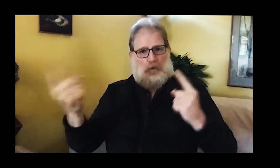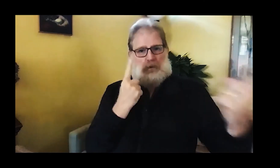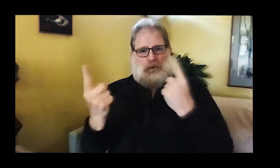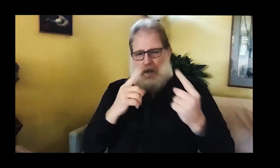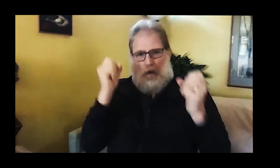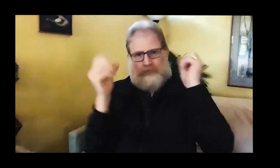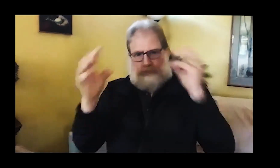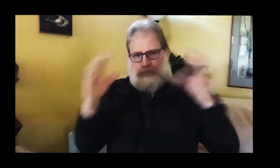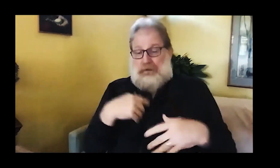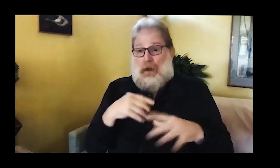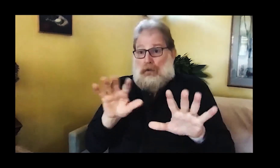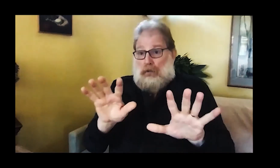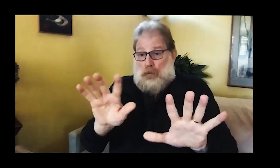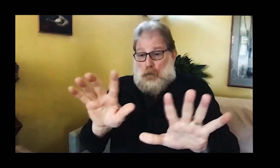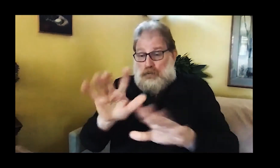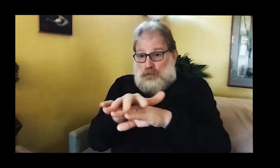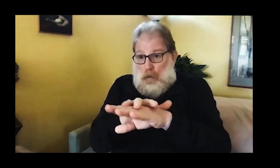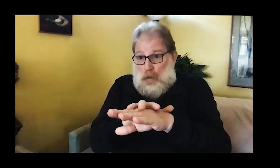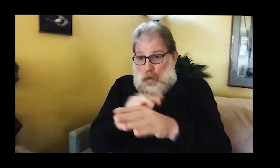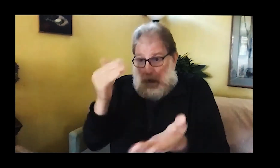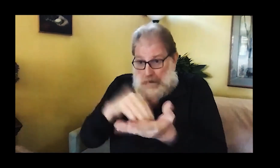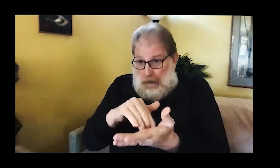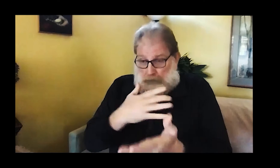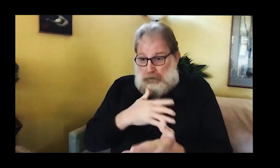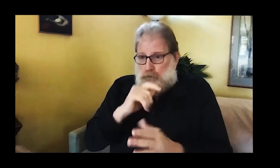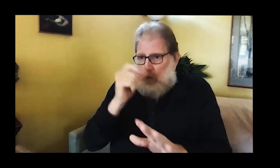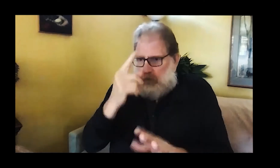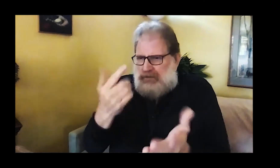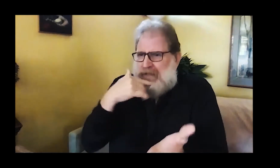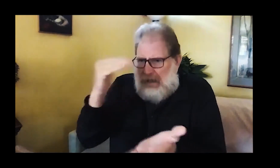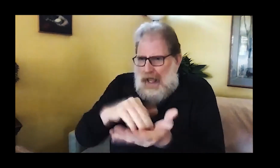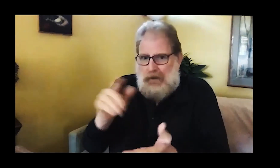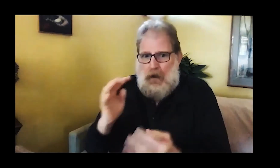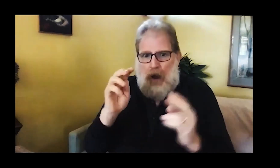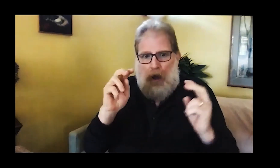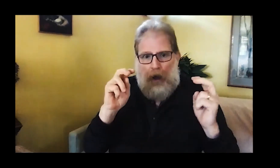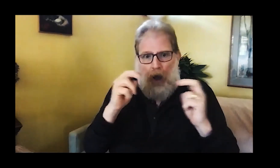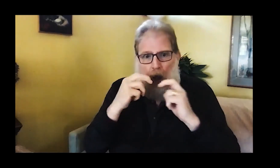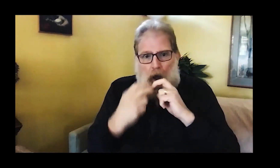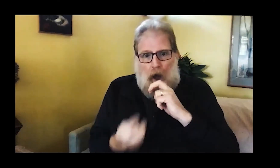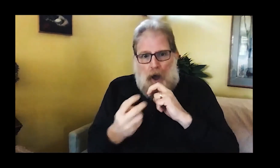up to me and sign real fast, and I can say ‘excuse me would you slow down? Will you sign that again?’